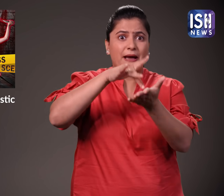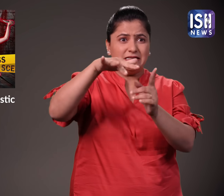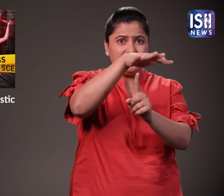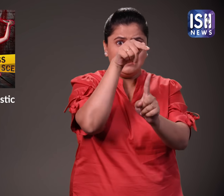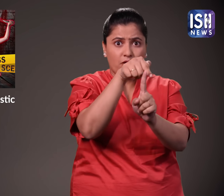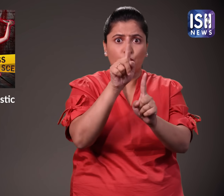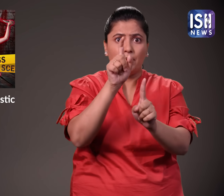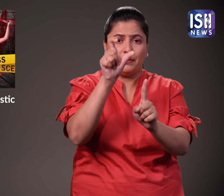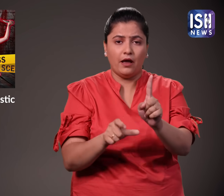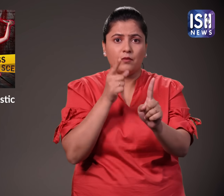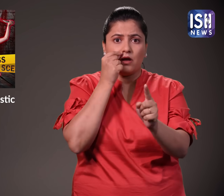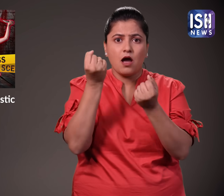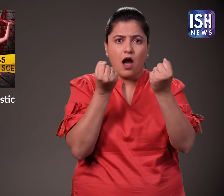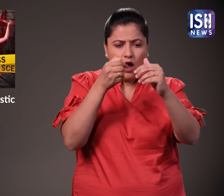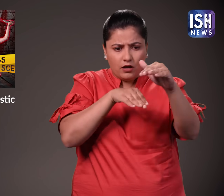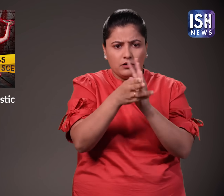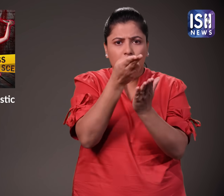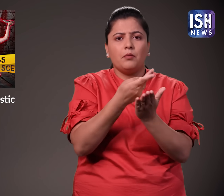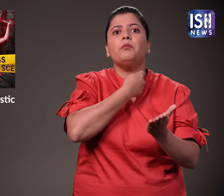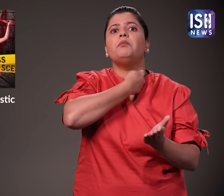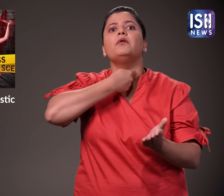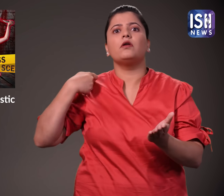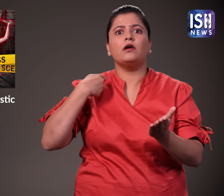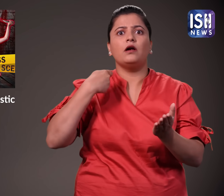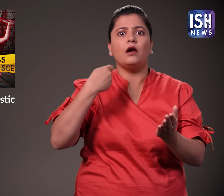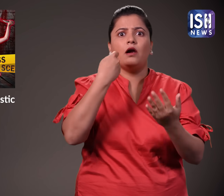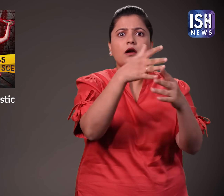reporting a man's body found inside a car with his throat slit.